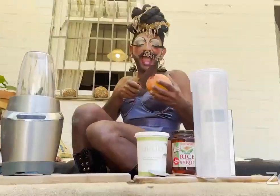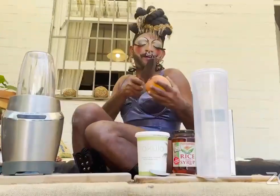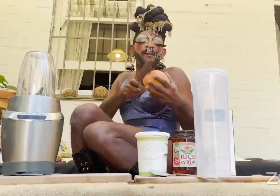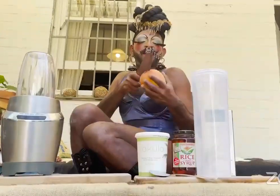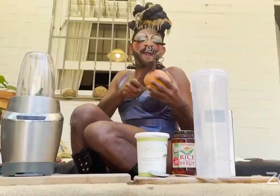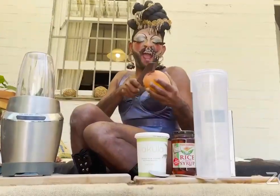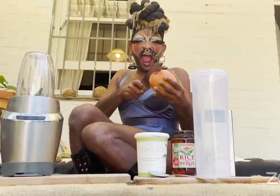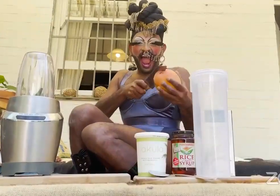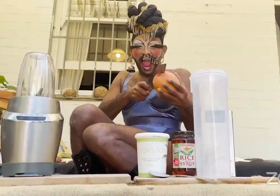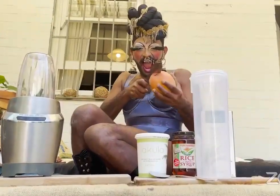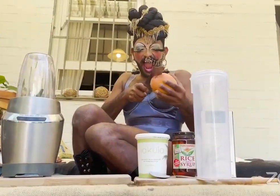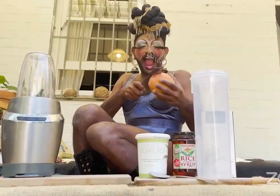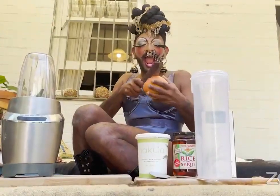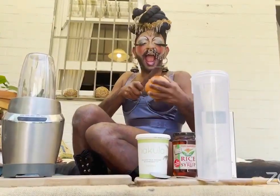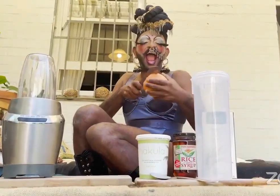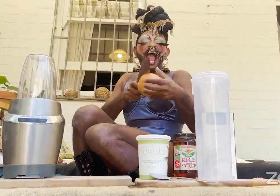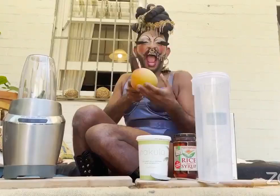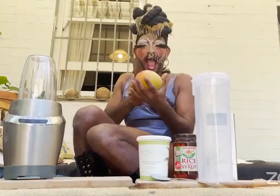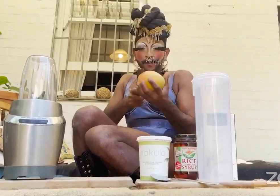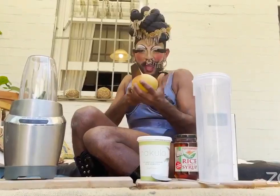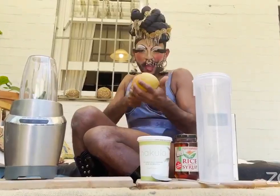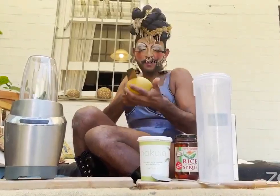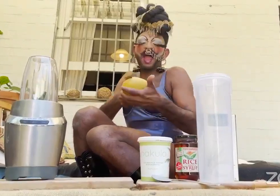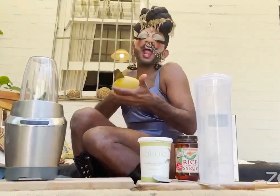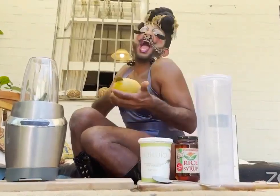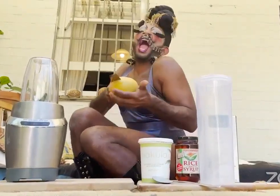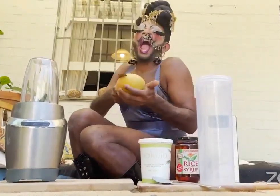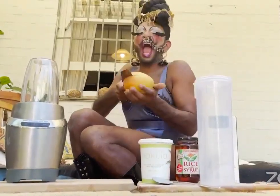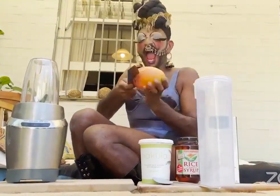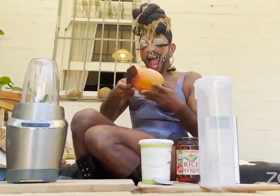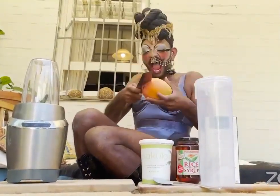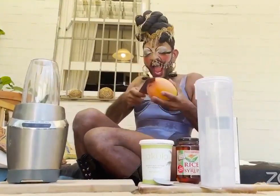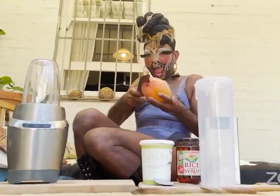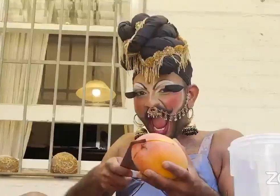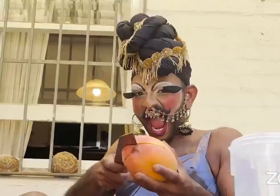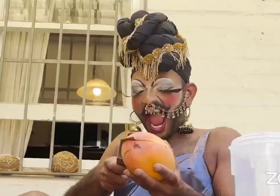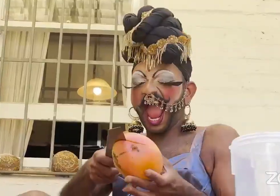Mango.